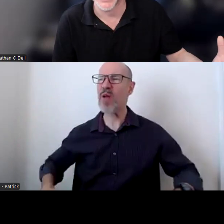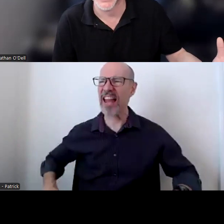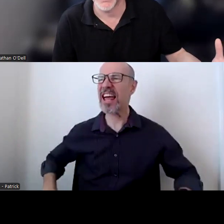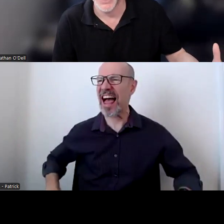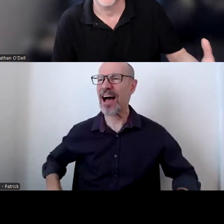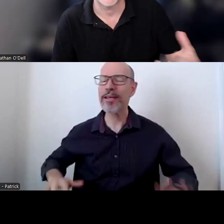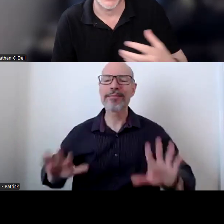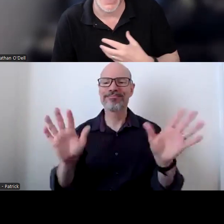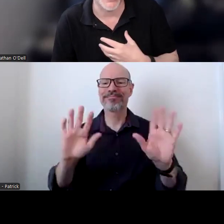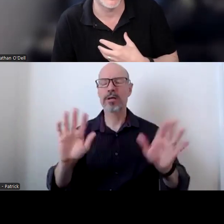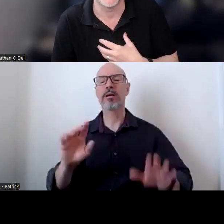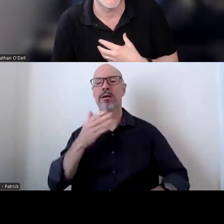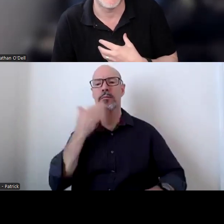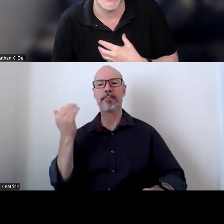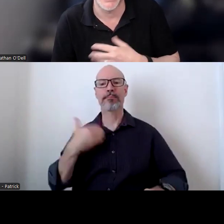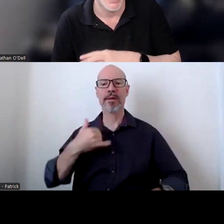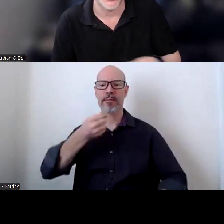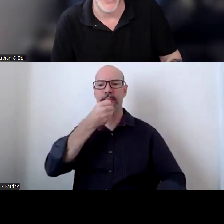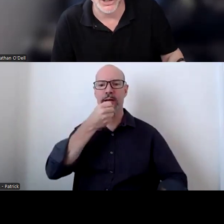Instead, get an assistive